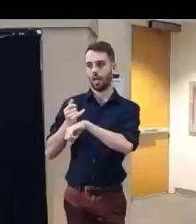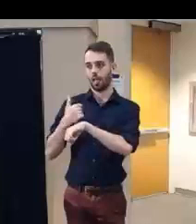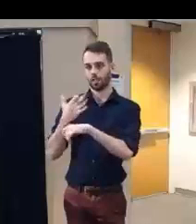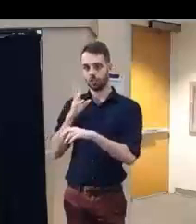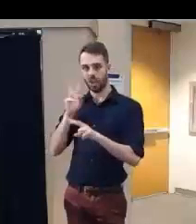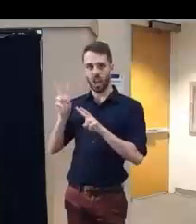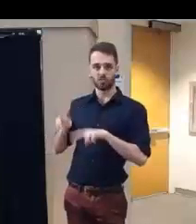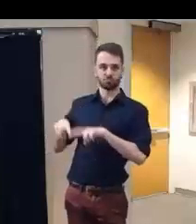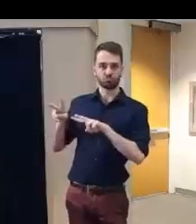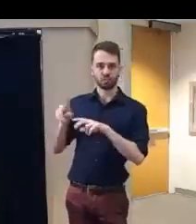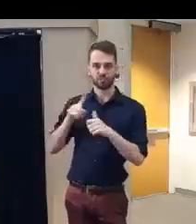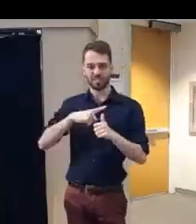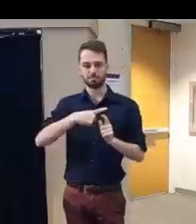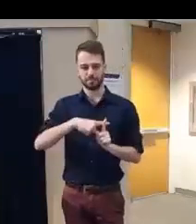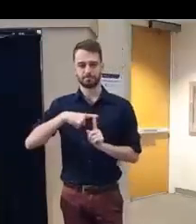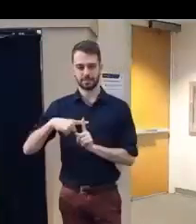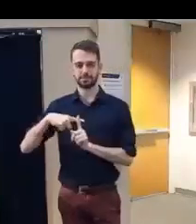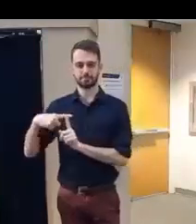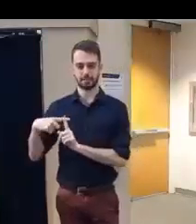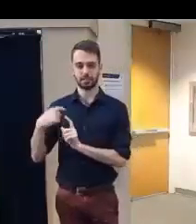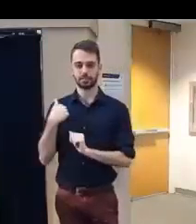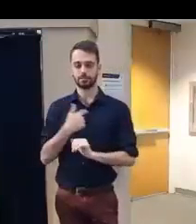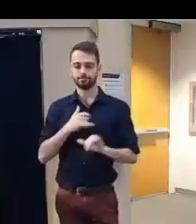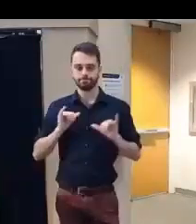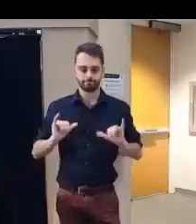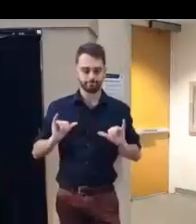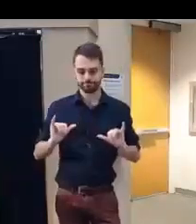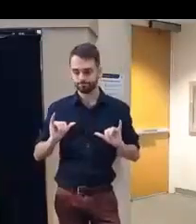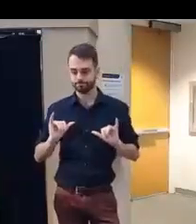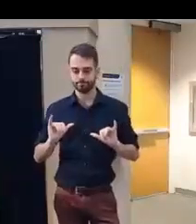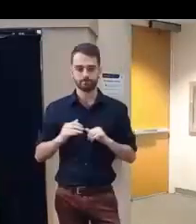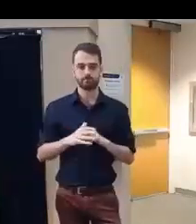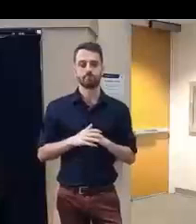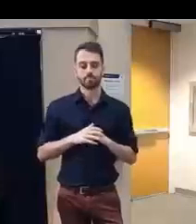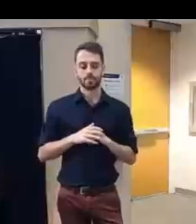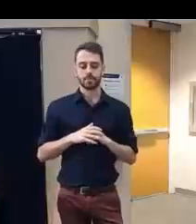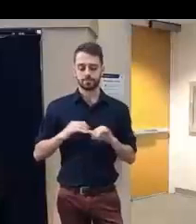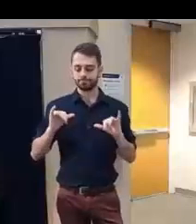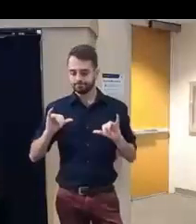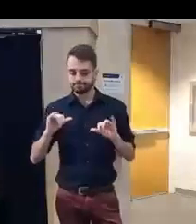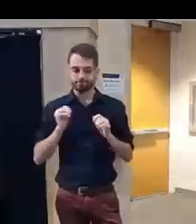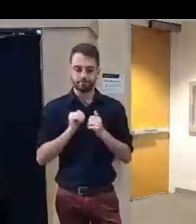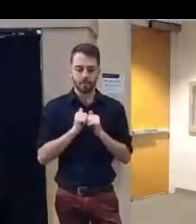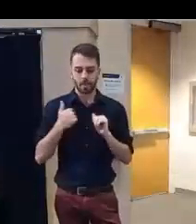we really wanted to focus on having more increased increased recognition and appreciation within our